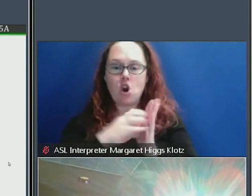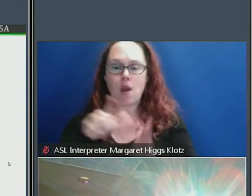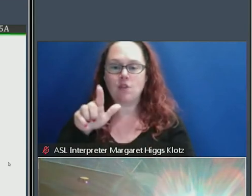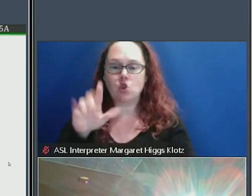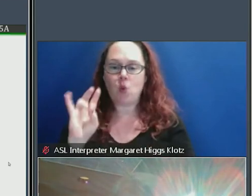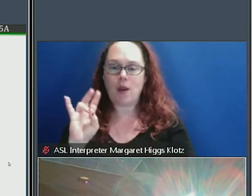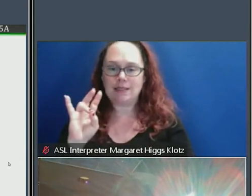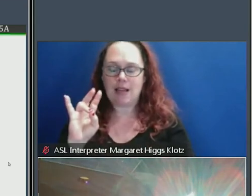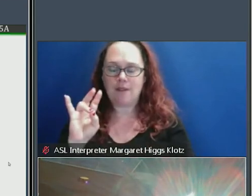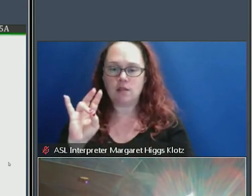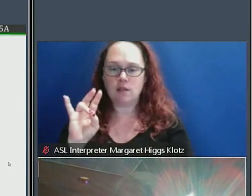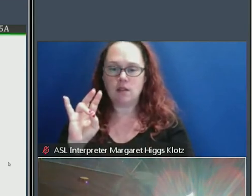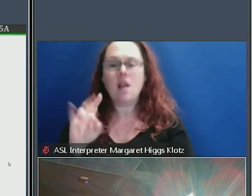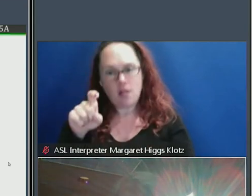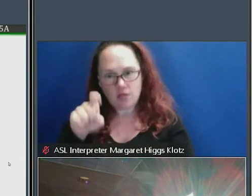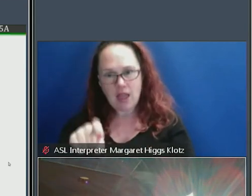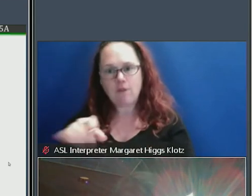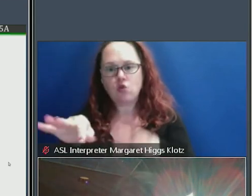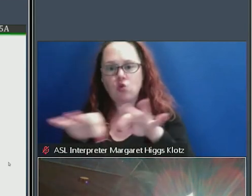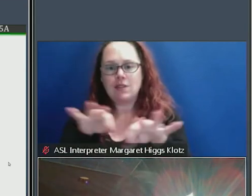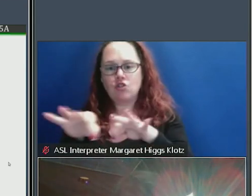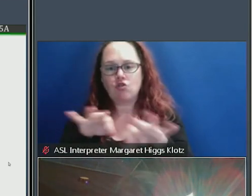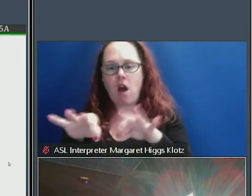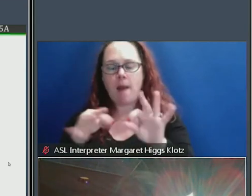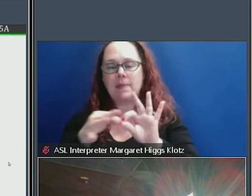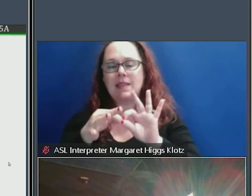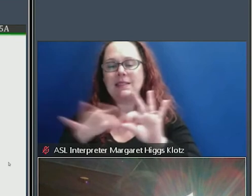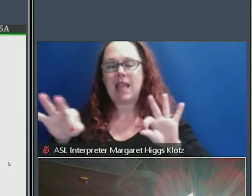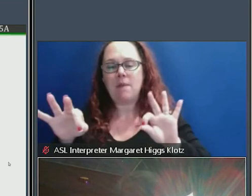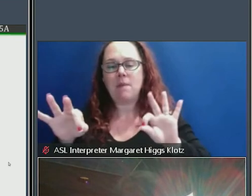This is where they're supposed to describe the statement of community outreach.